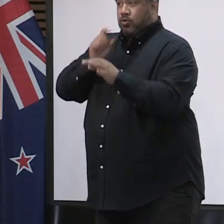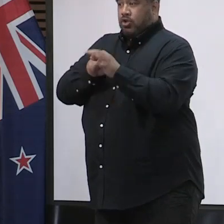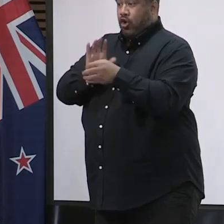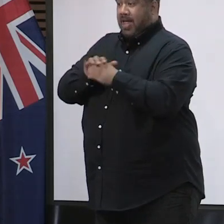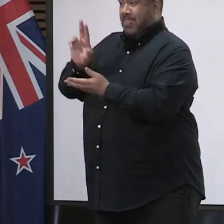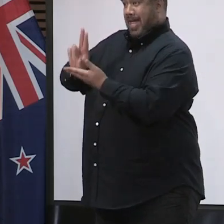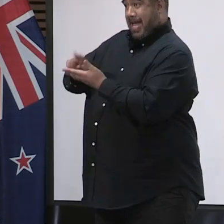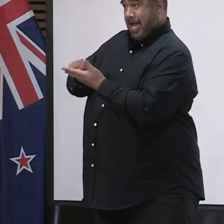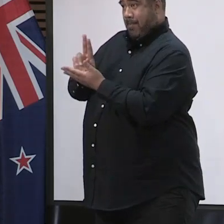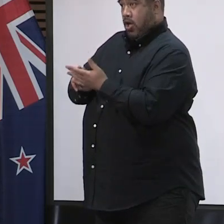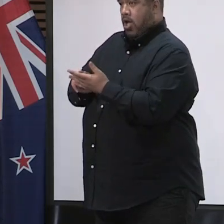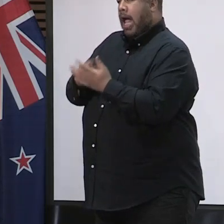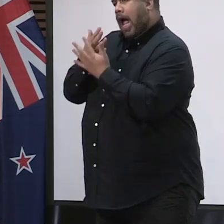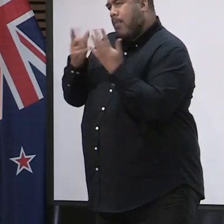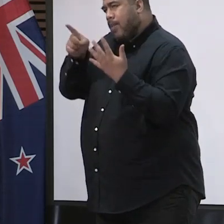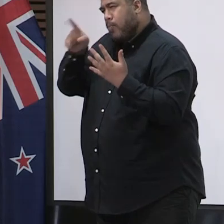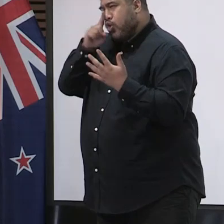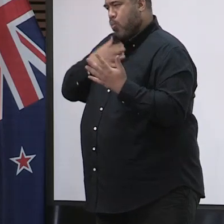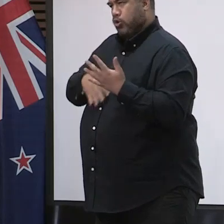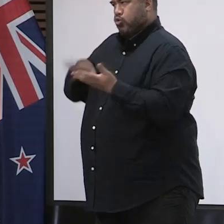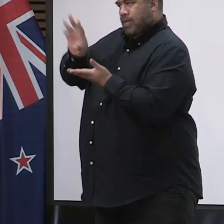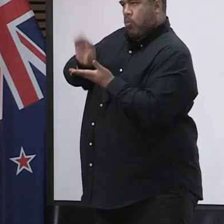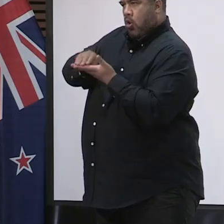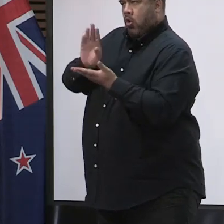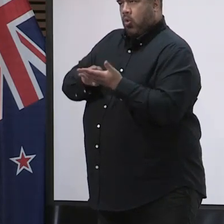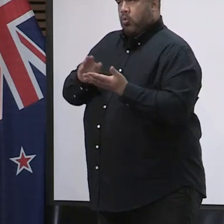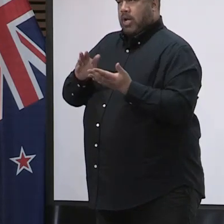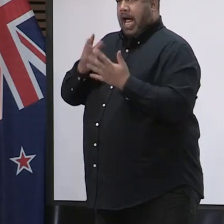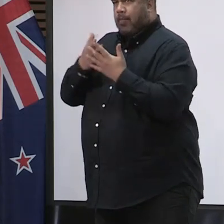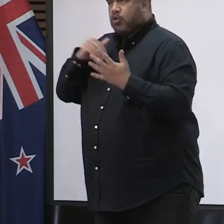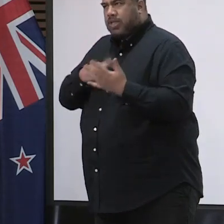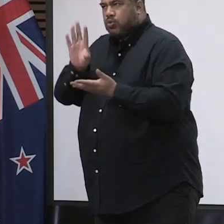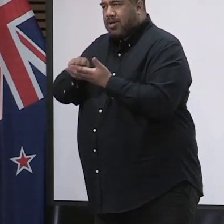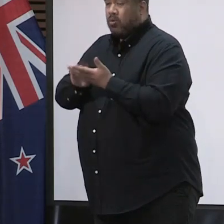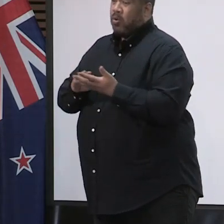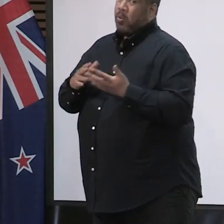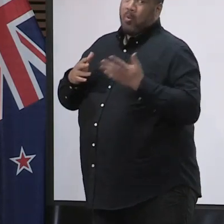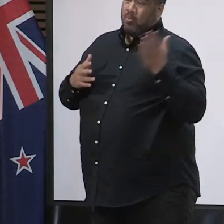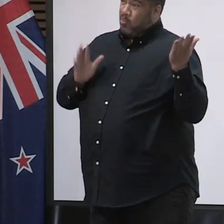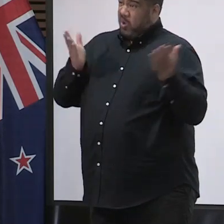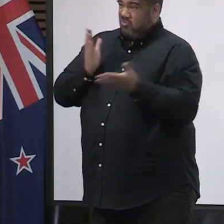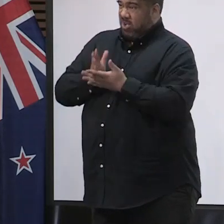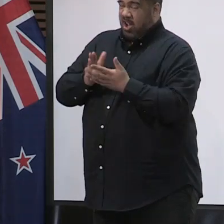the ministry be setting firm targets for uptake? I hope